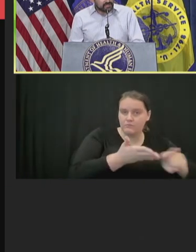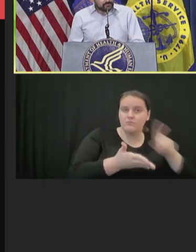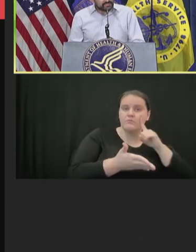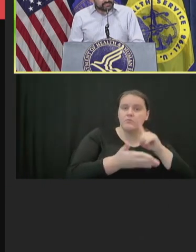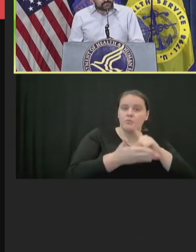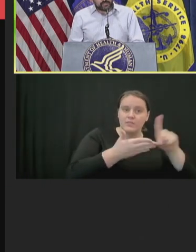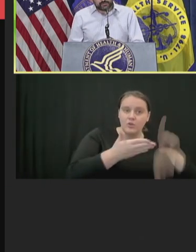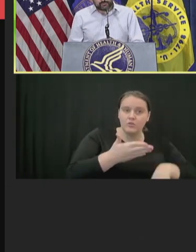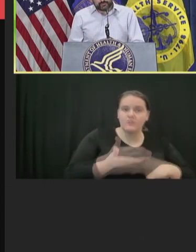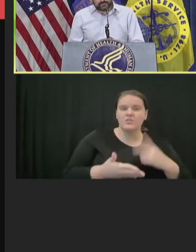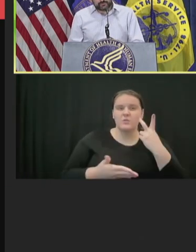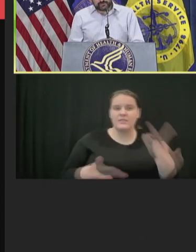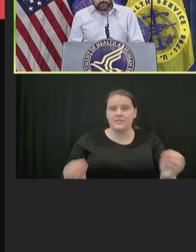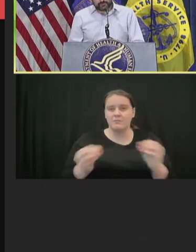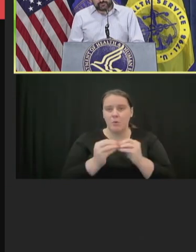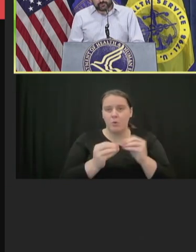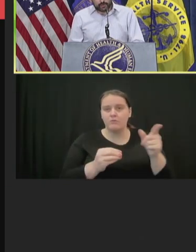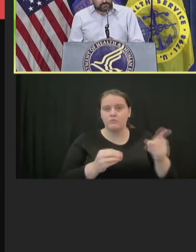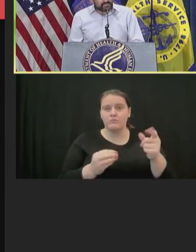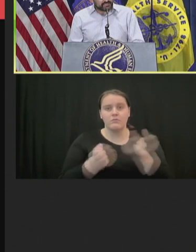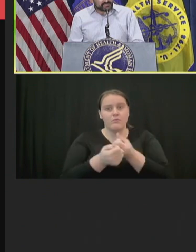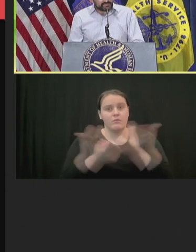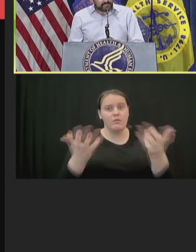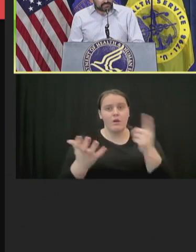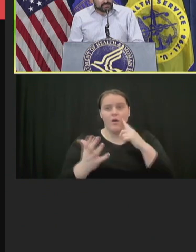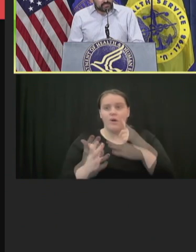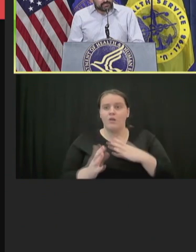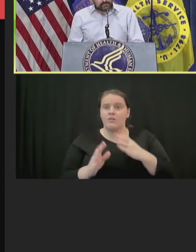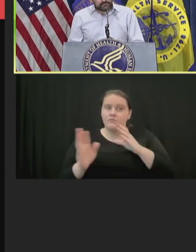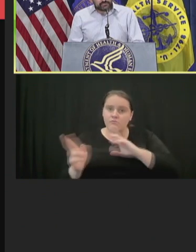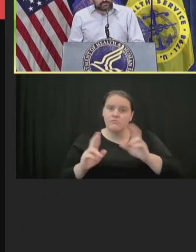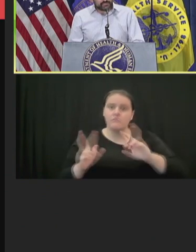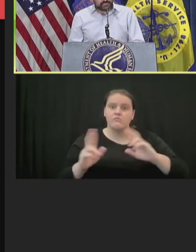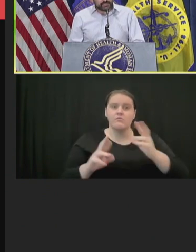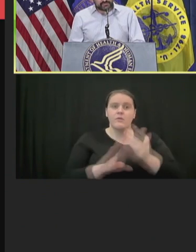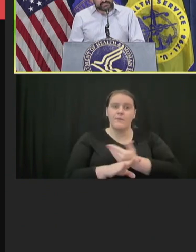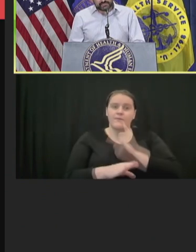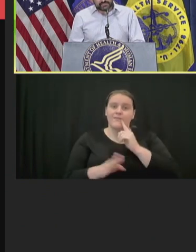But they did a lot of preparatory work before opening that study, including looking at M72